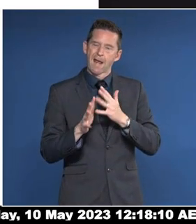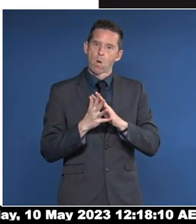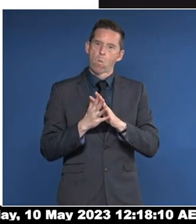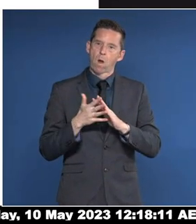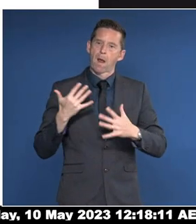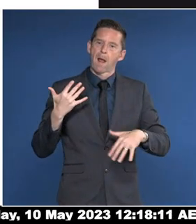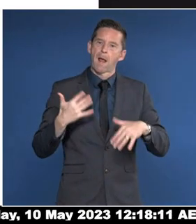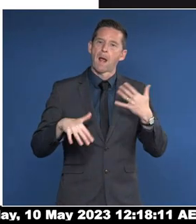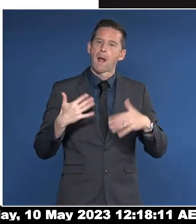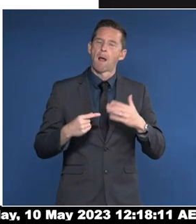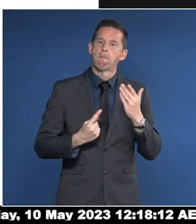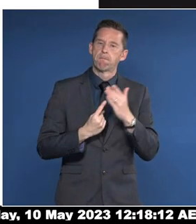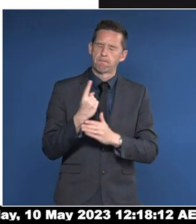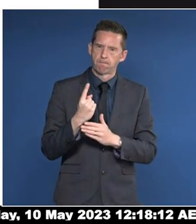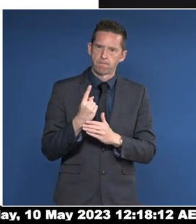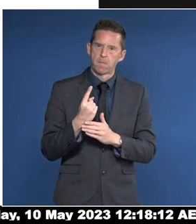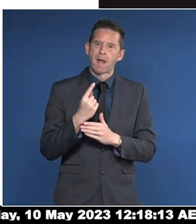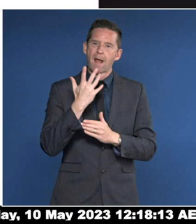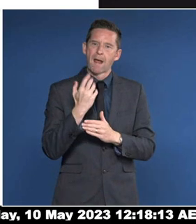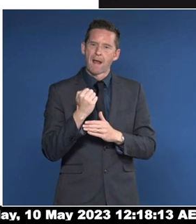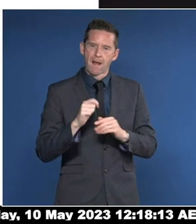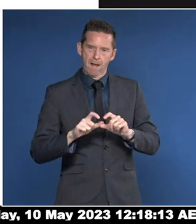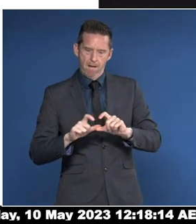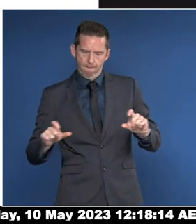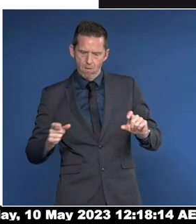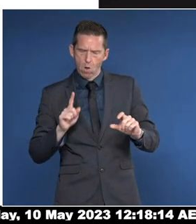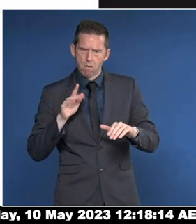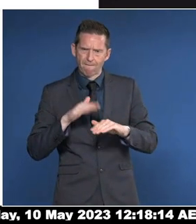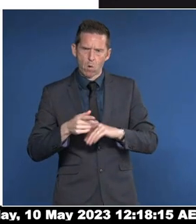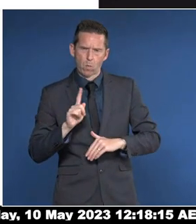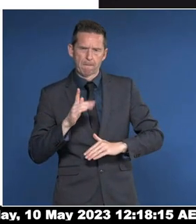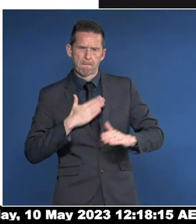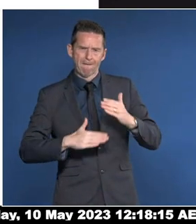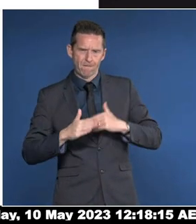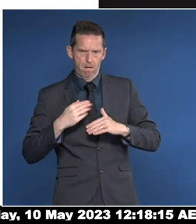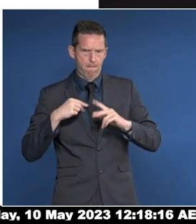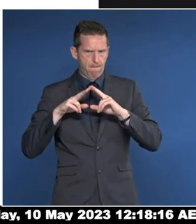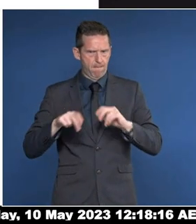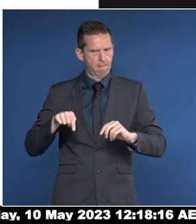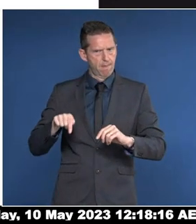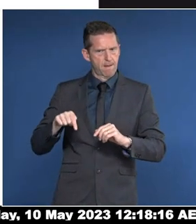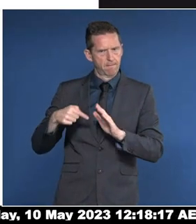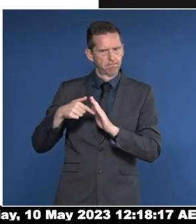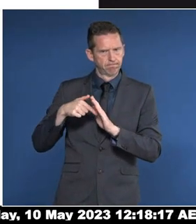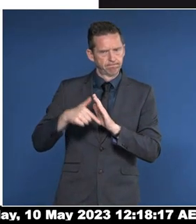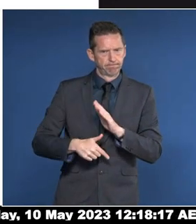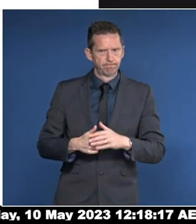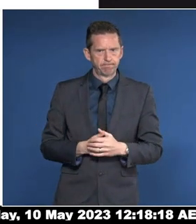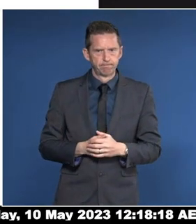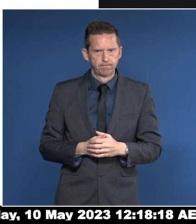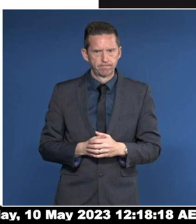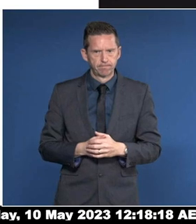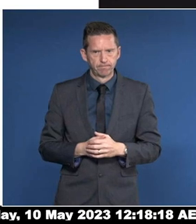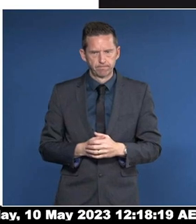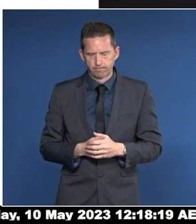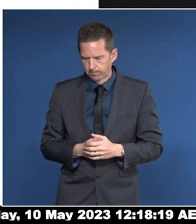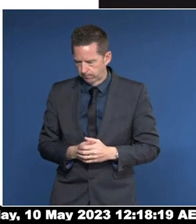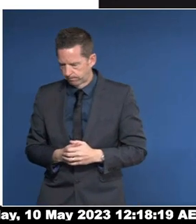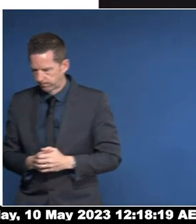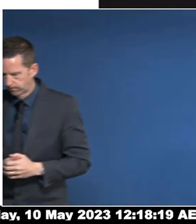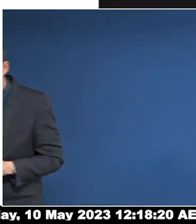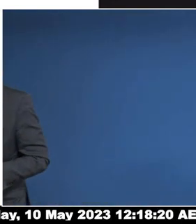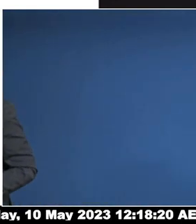there's prescribed conduct, and if we look at that, that includes, among